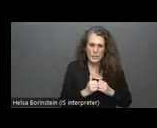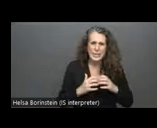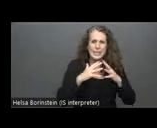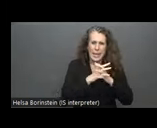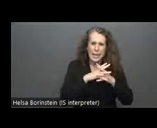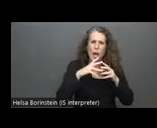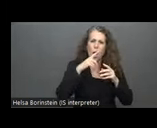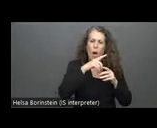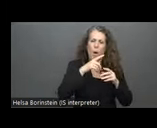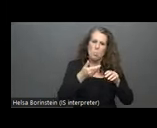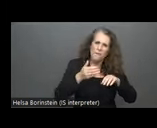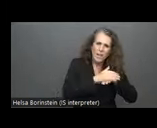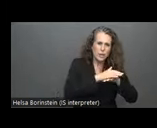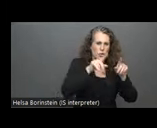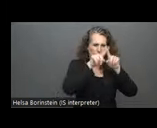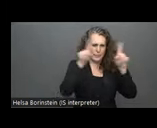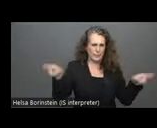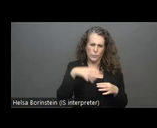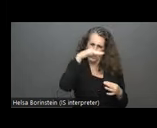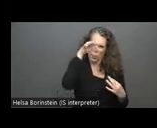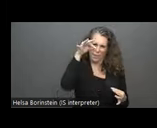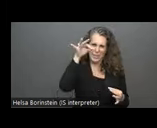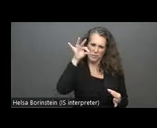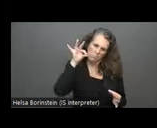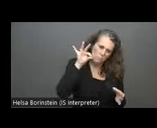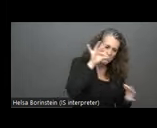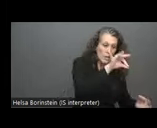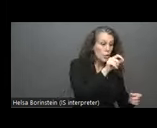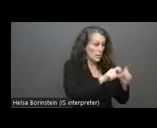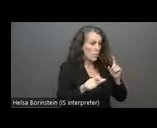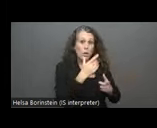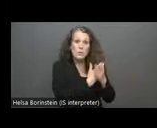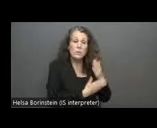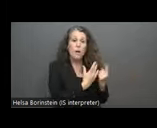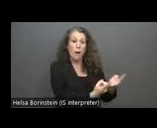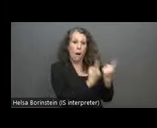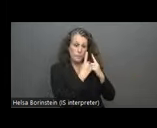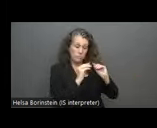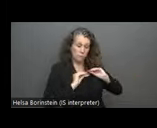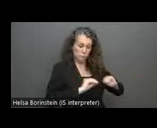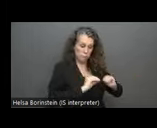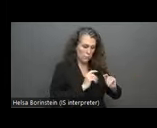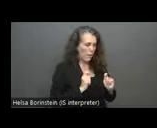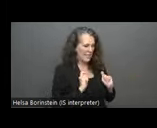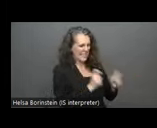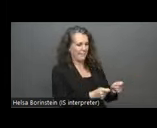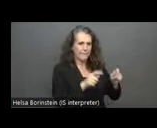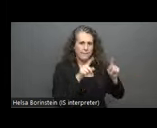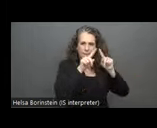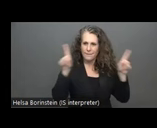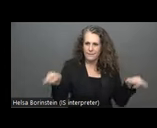14:54:32 Effective month after they get to see Pulitzer Anika pain of it is a national